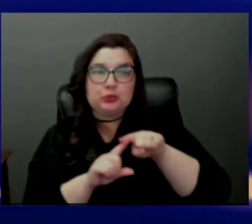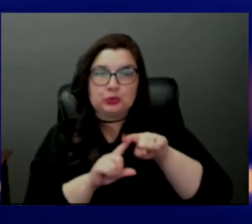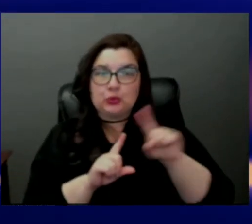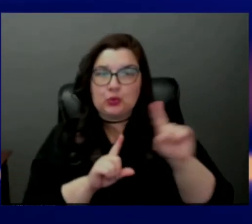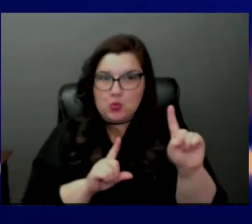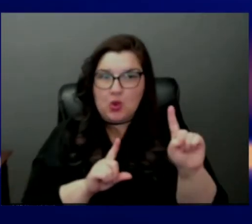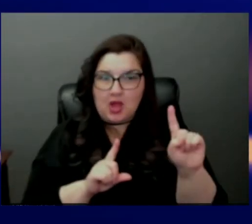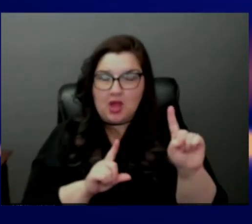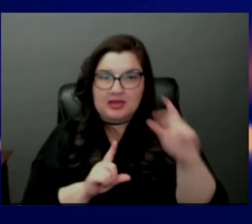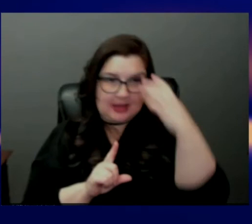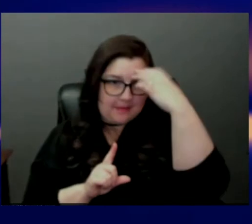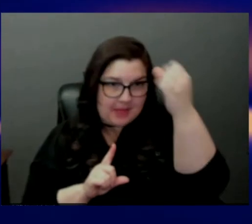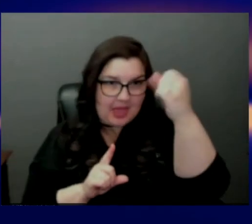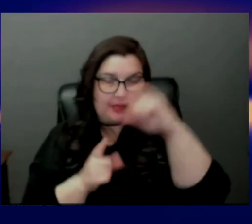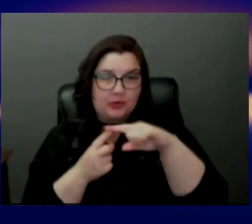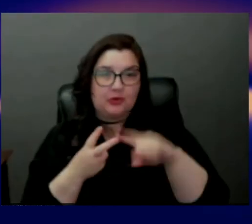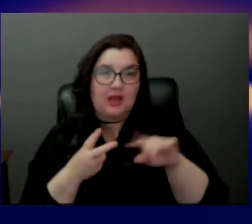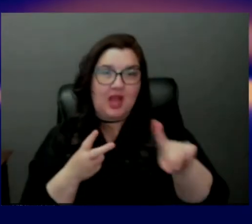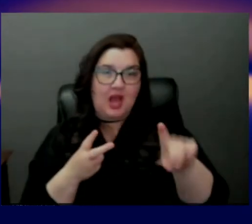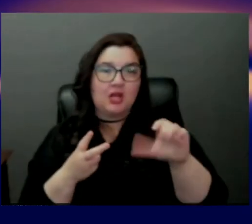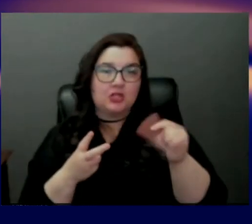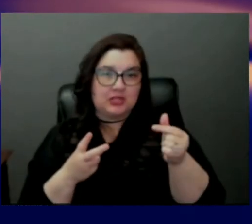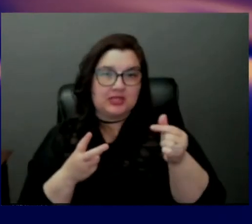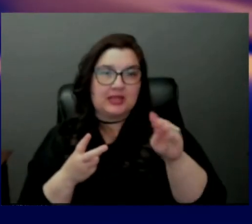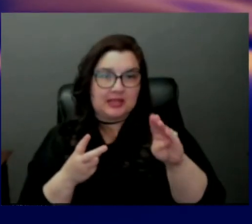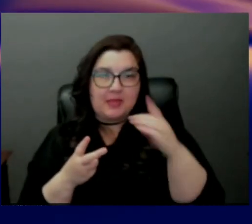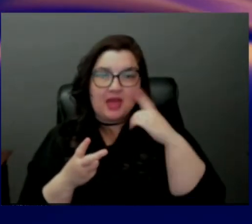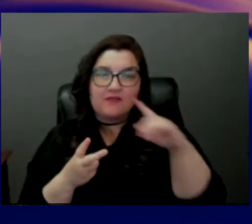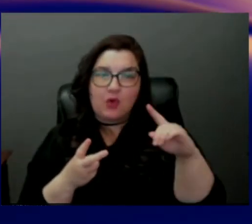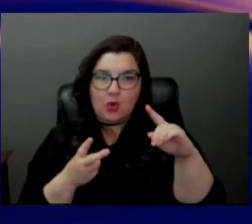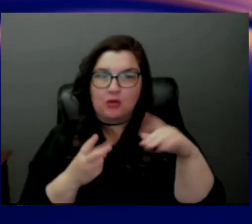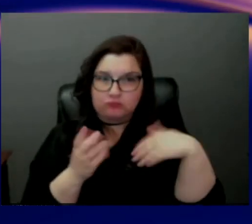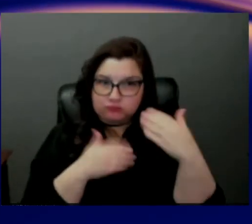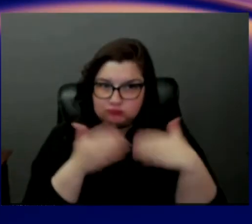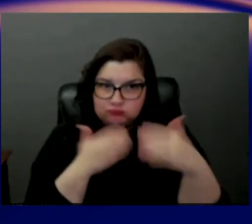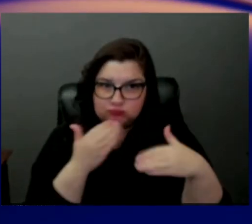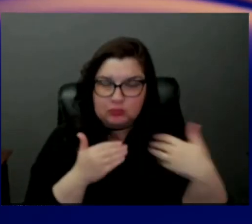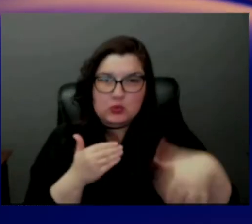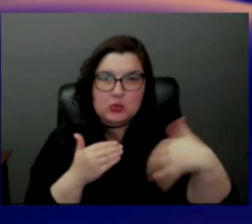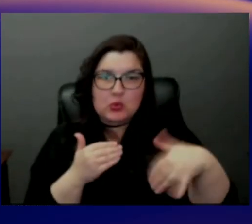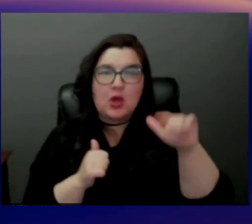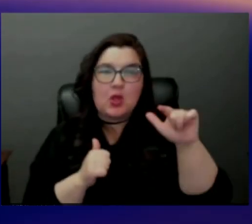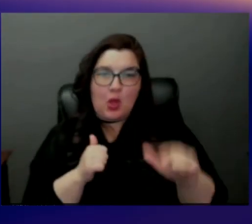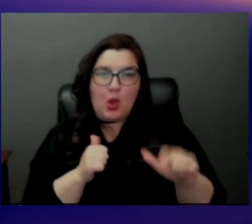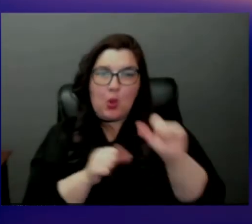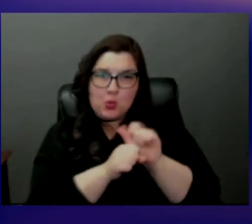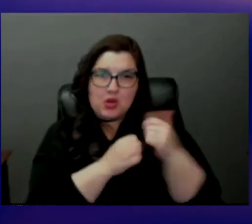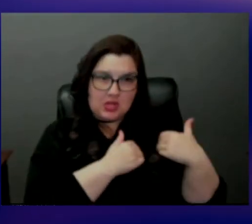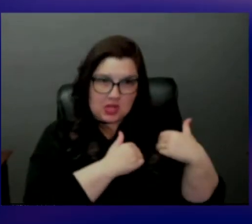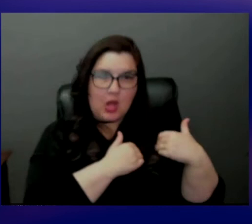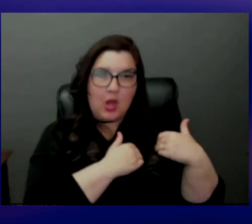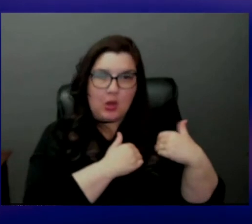but they're designed specifically for EA workloads. So they work really, really well for EA workloads. I won't go through each customer quote